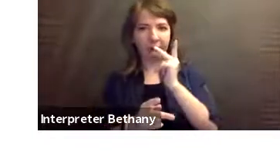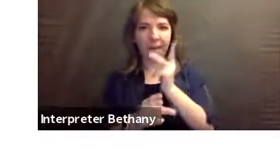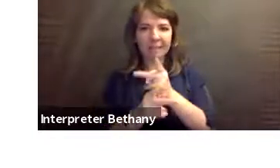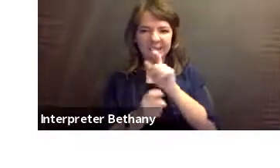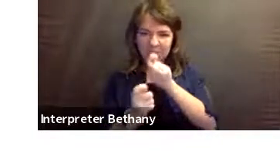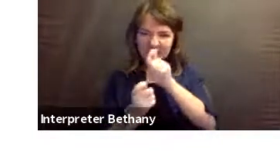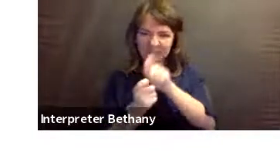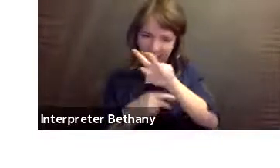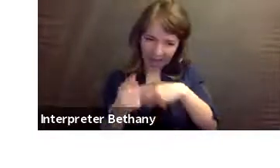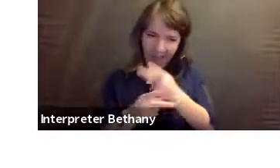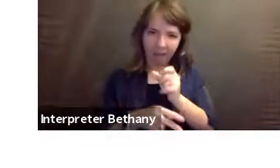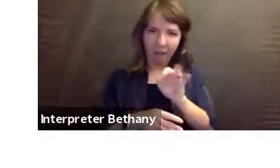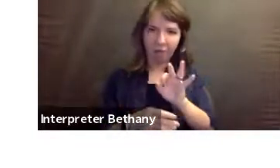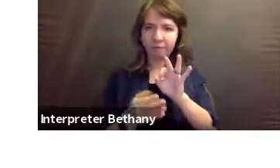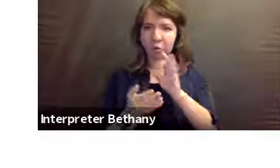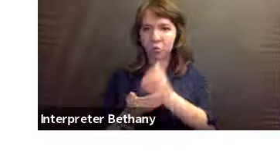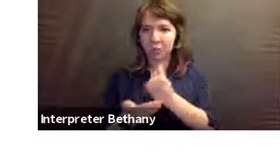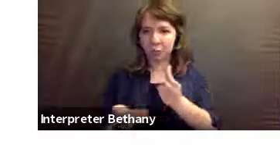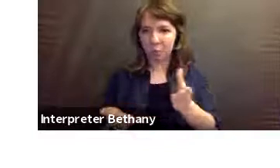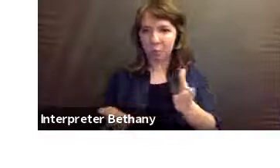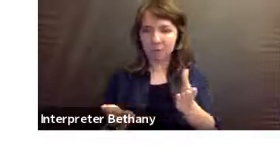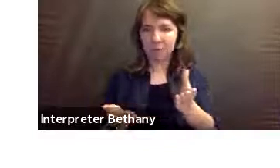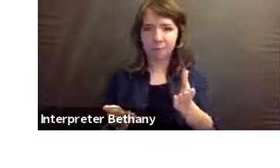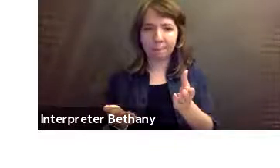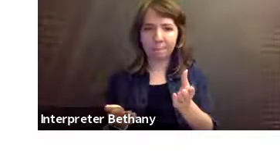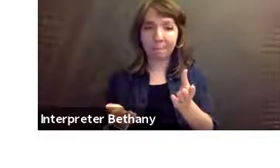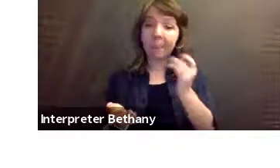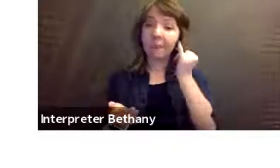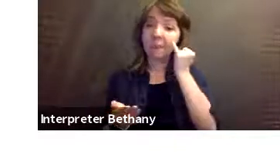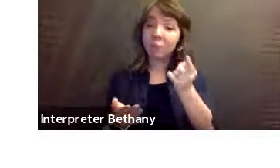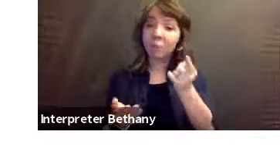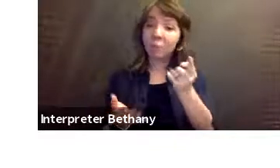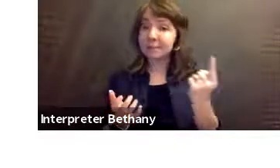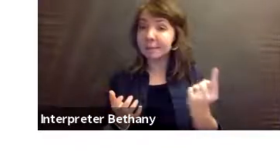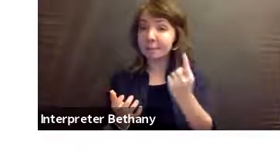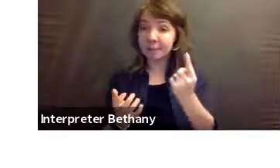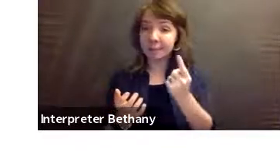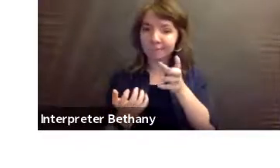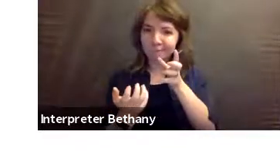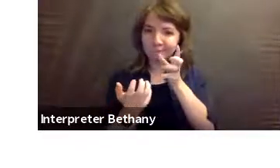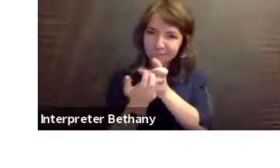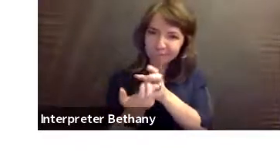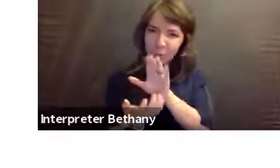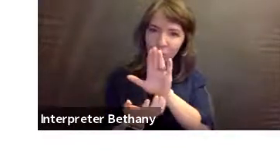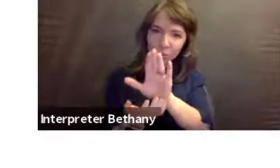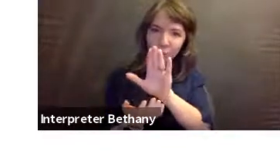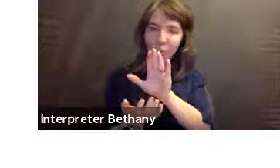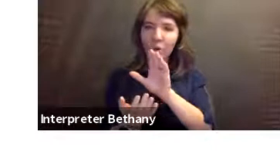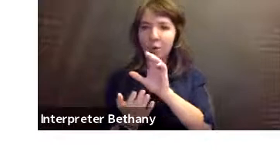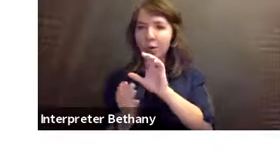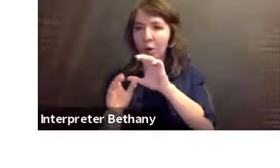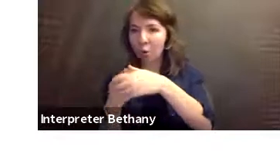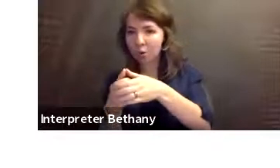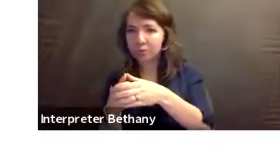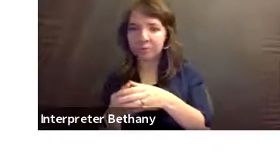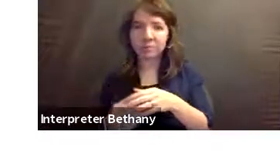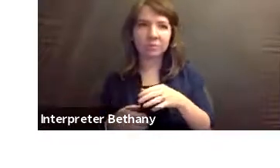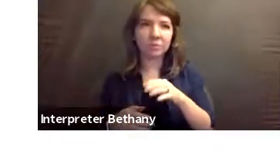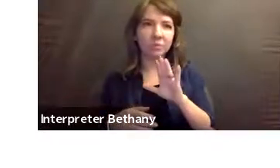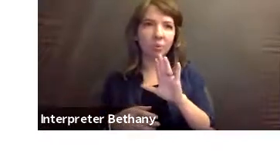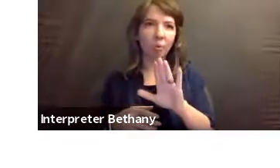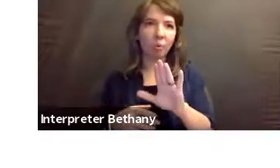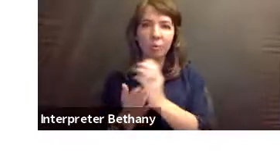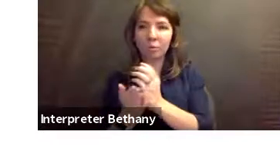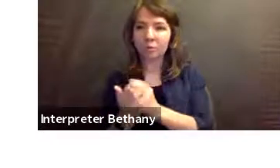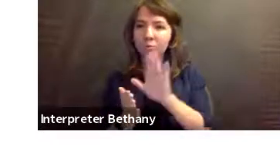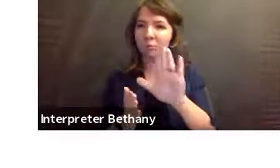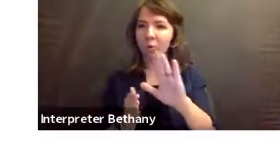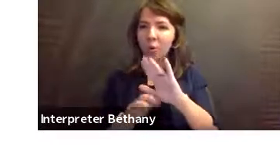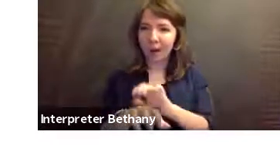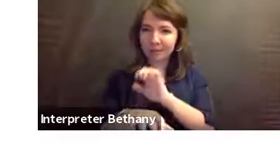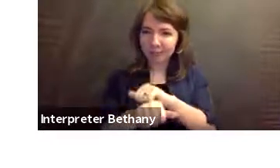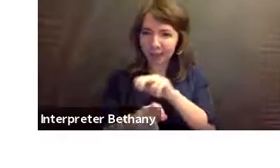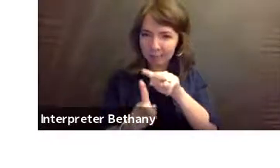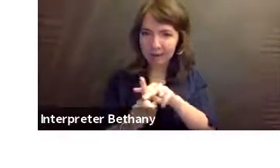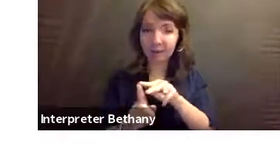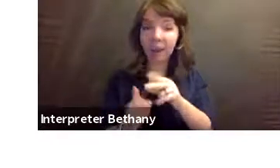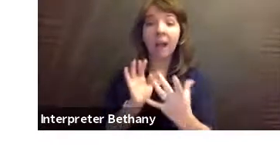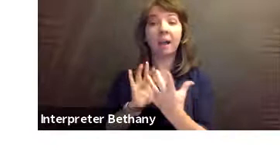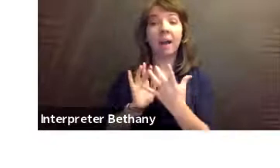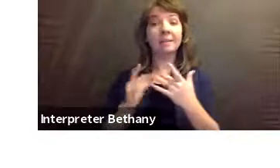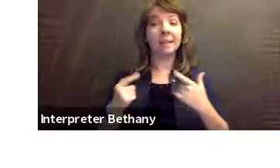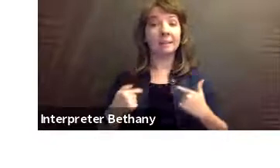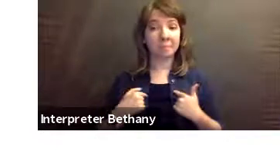Linda Kobashigawa: If you want something that is specific to your course into your assignment instruction that is specific to that contact me or still to doing those